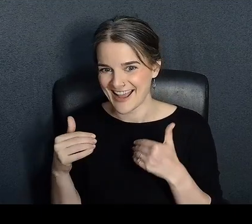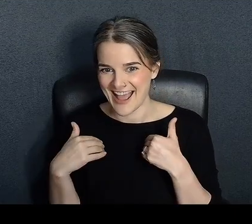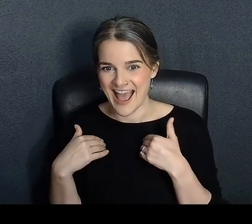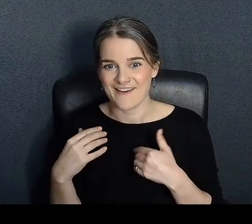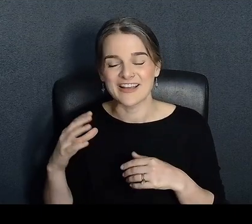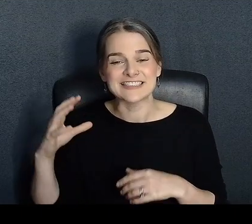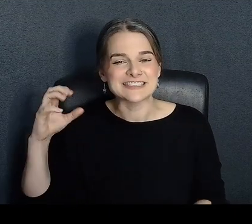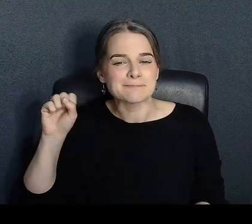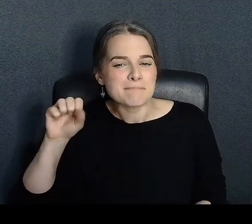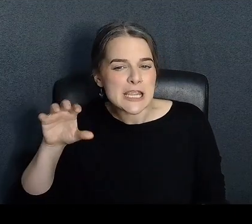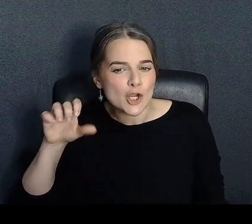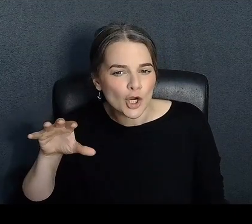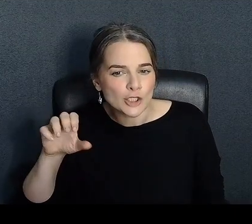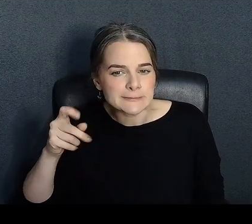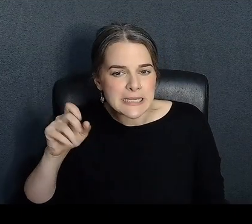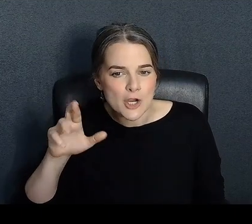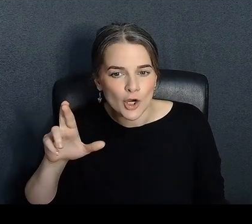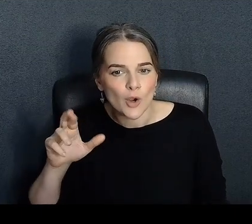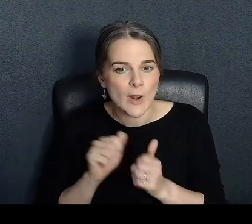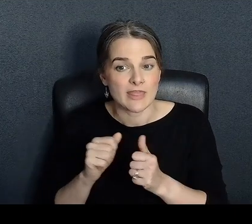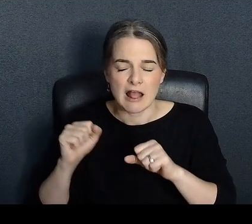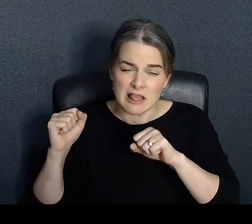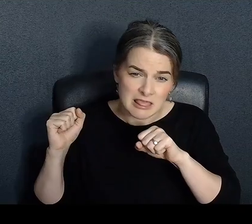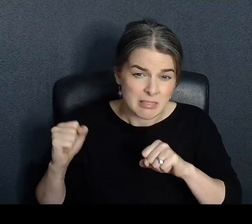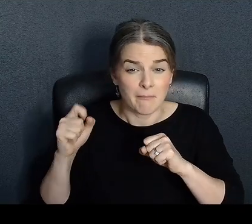And then there's that strobe light. There's toggles on the bottom.